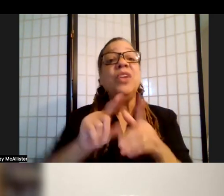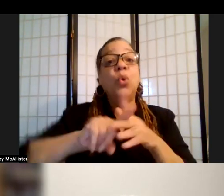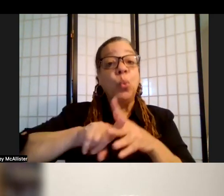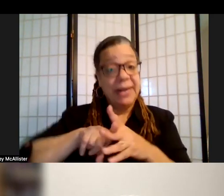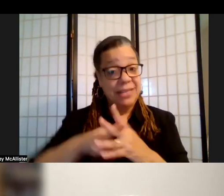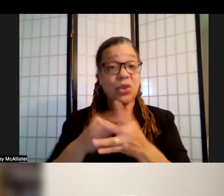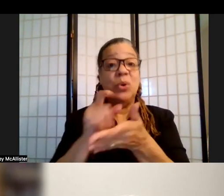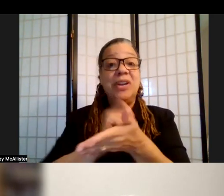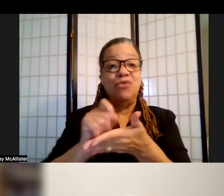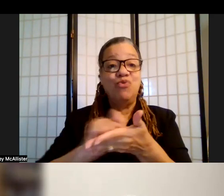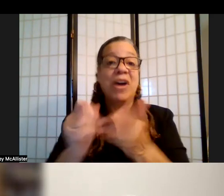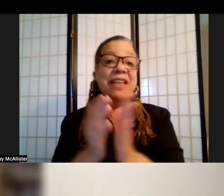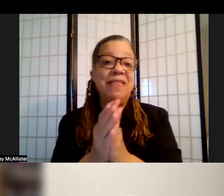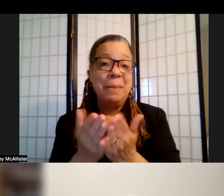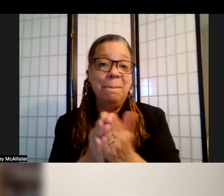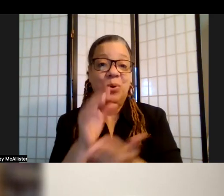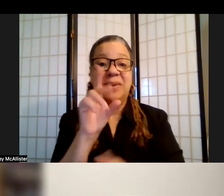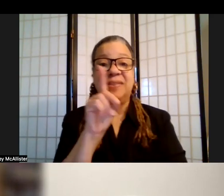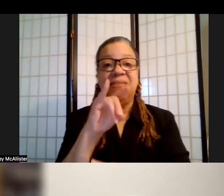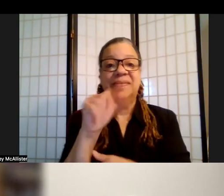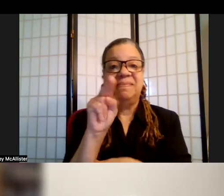Diane, I thought that that was a common problem,